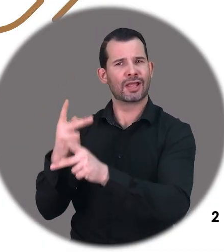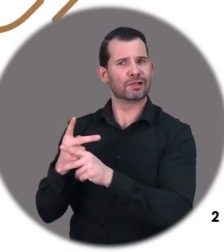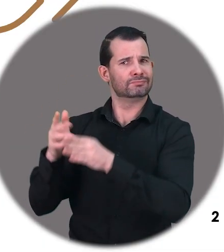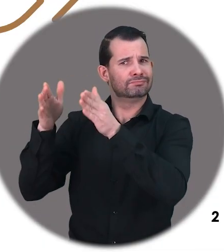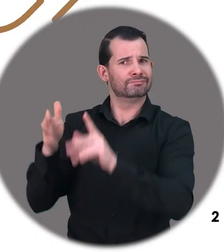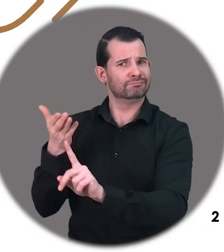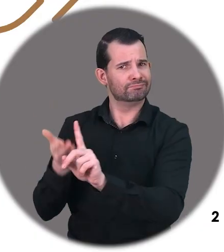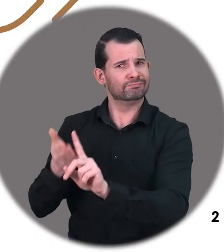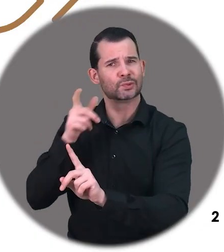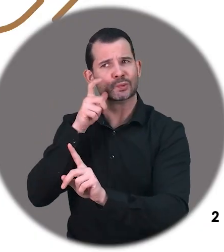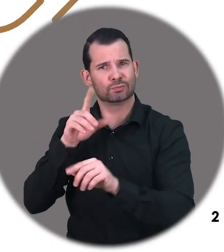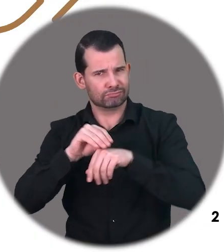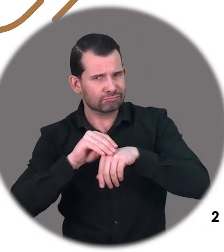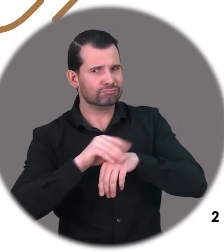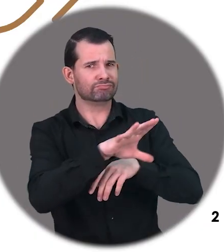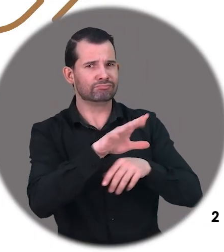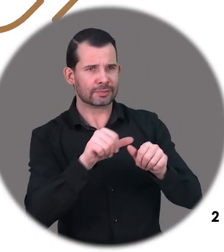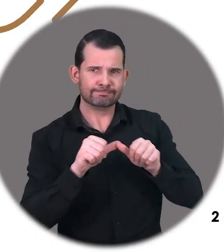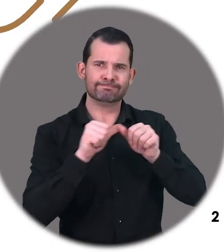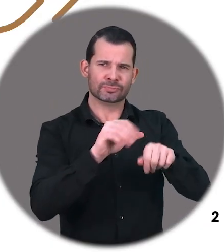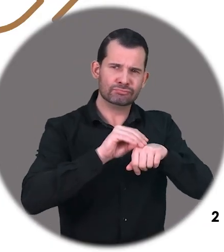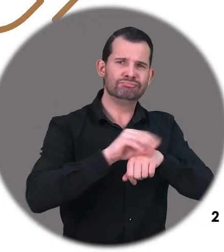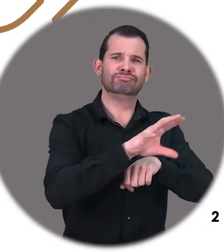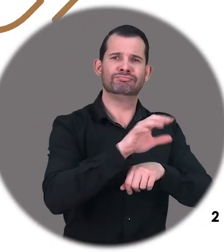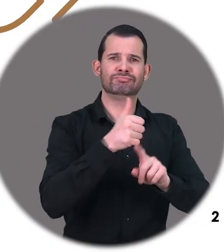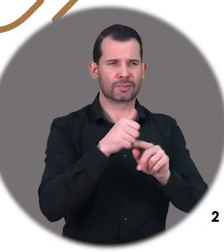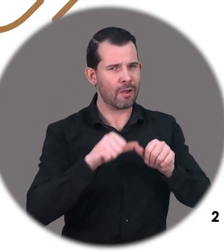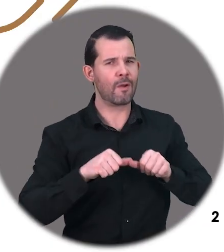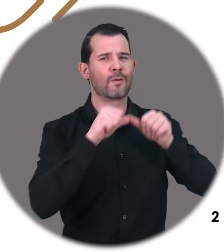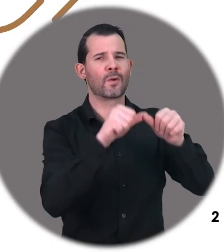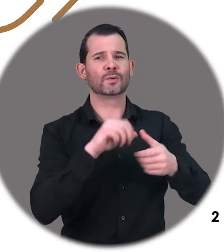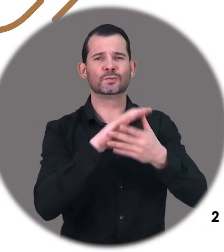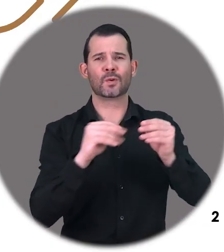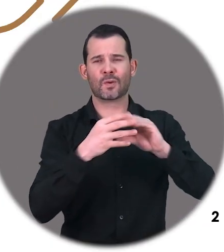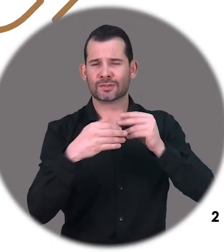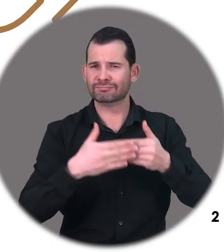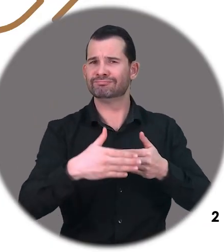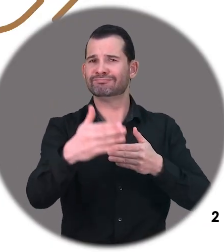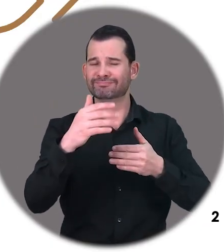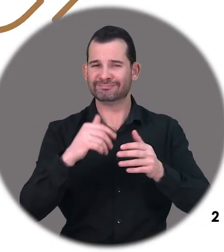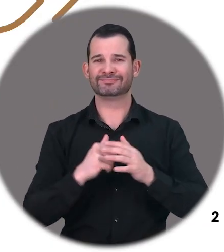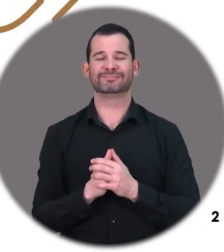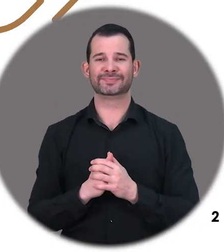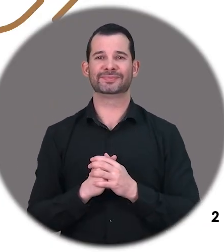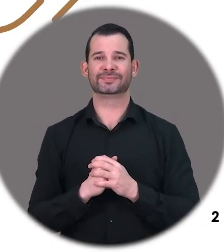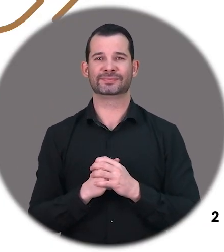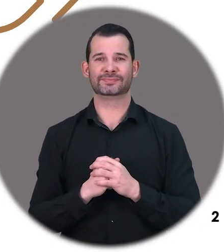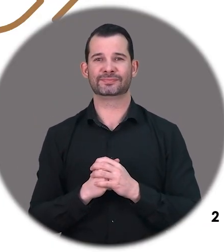who have shaped, and continue to shape, its ongoing story.